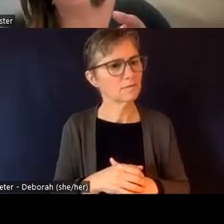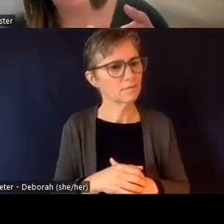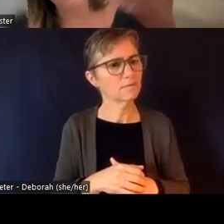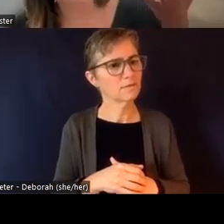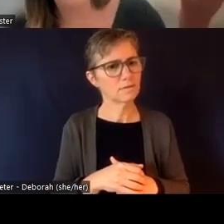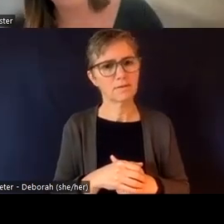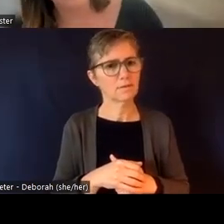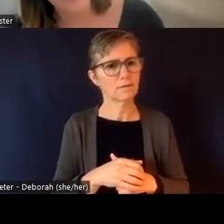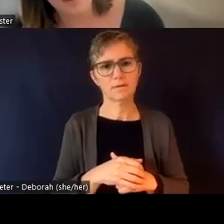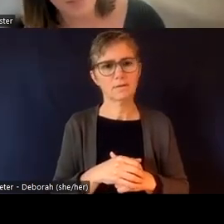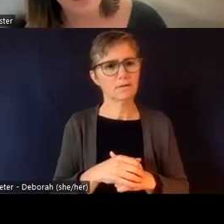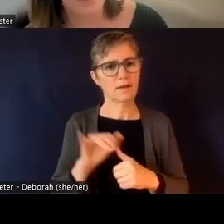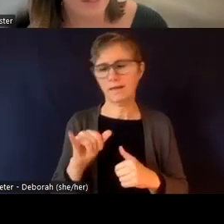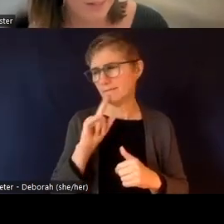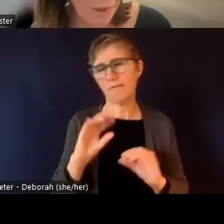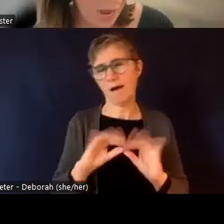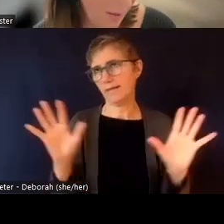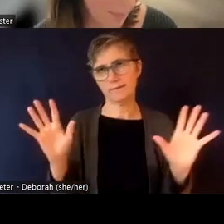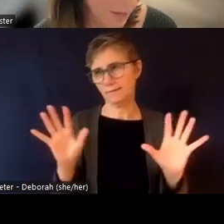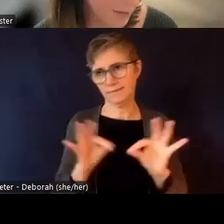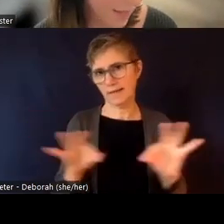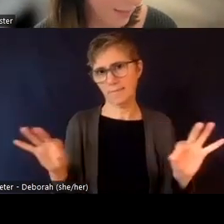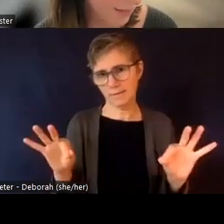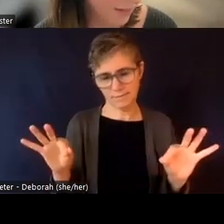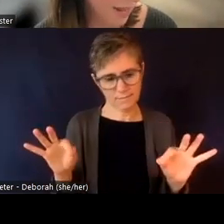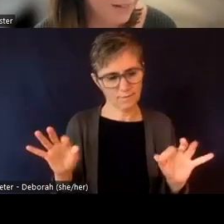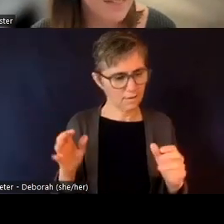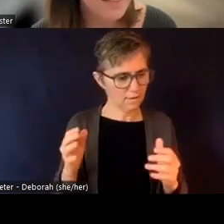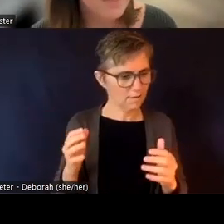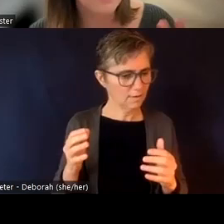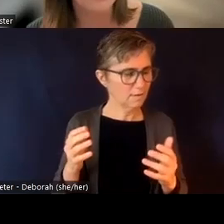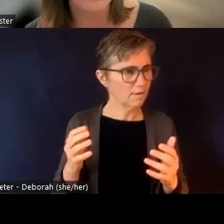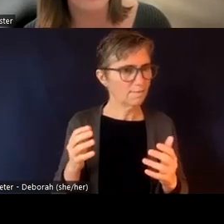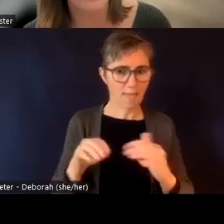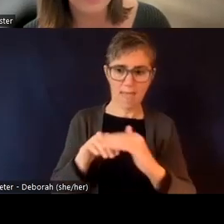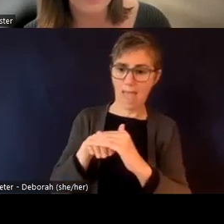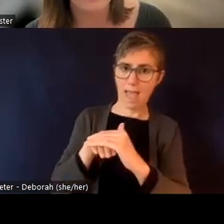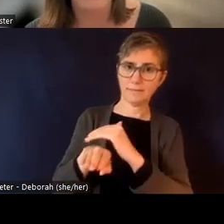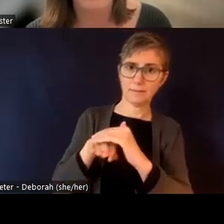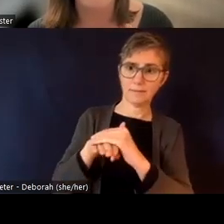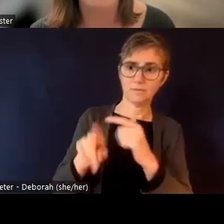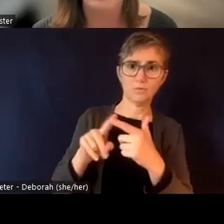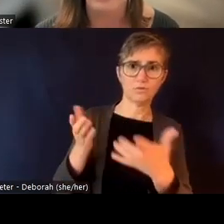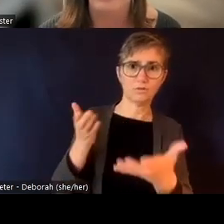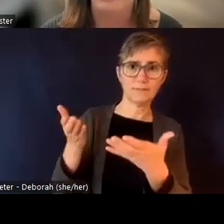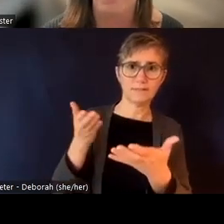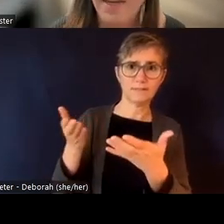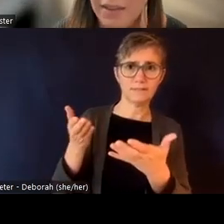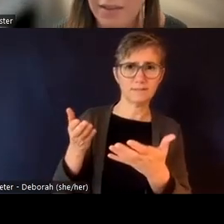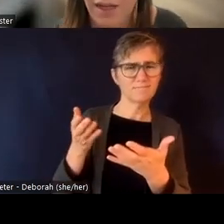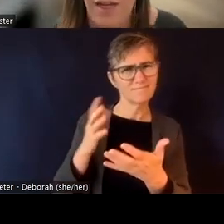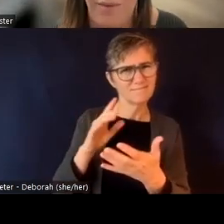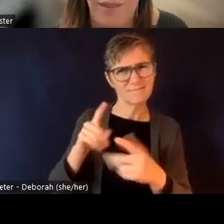of those very obvious statements, but is that - access to services is very community dependent.